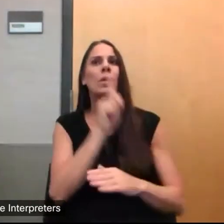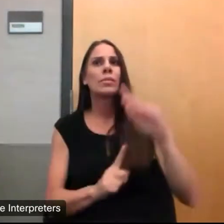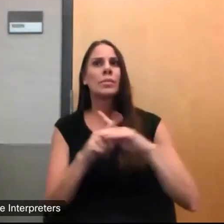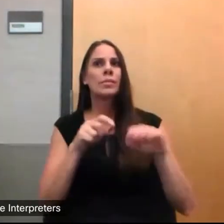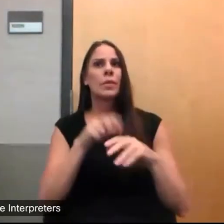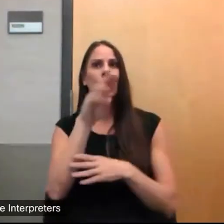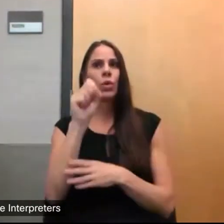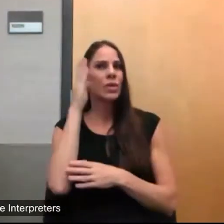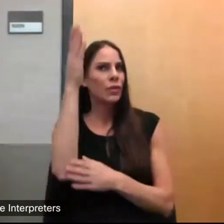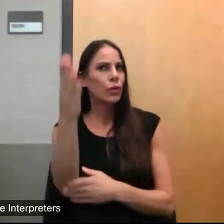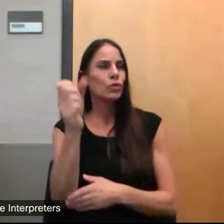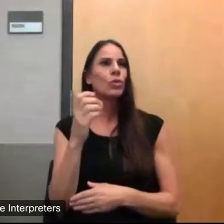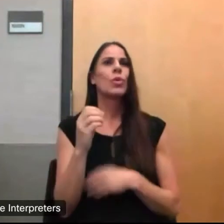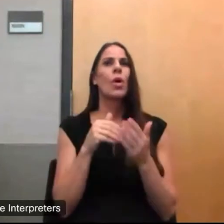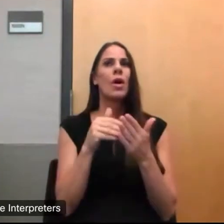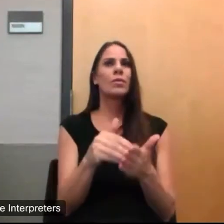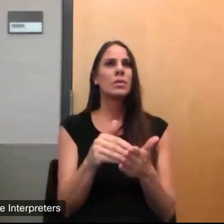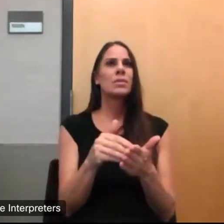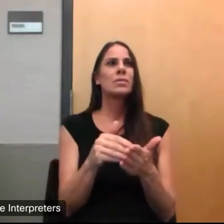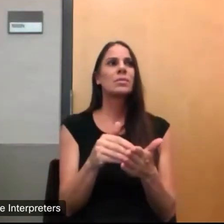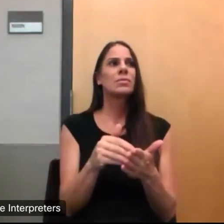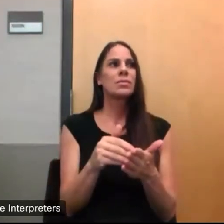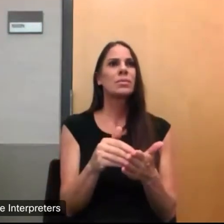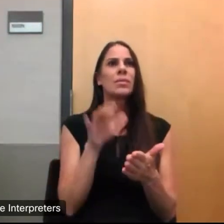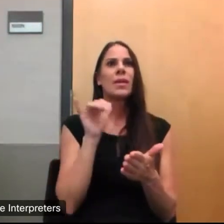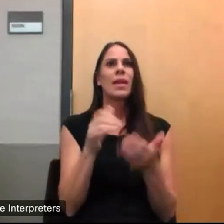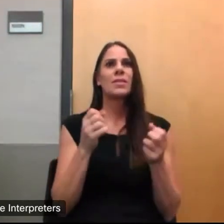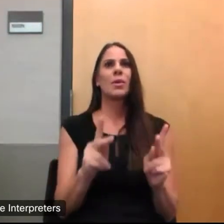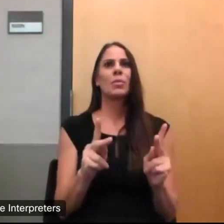Um, you know, it's so often to an opportunity to preview. What's coming in terms of the